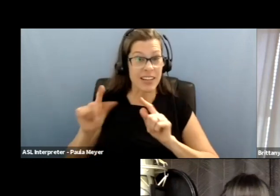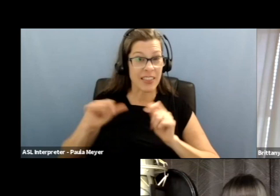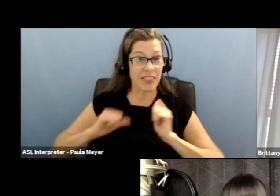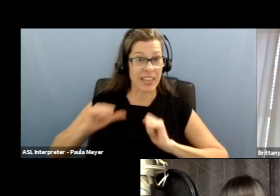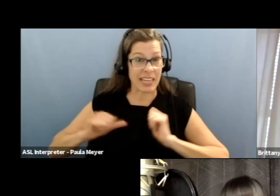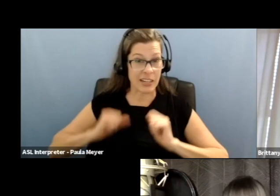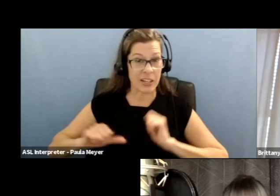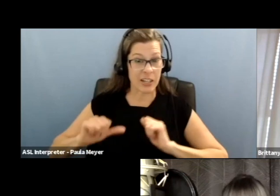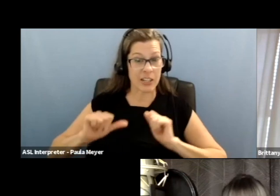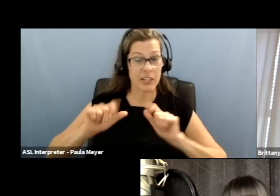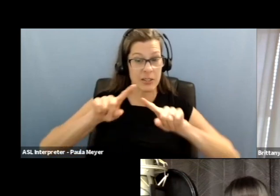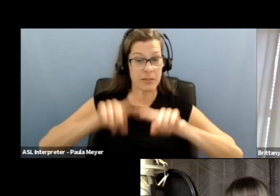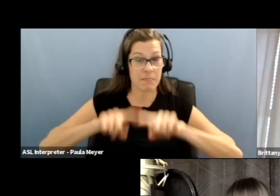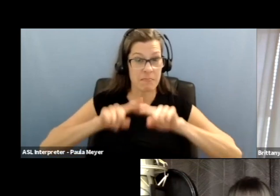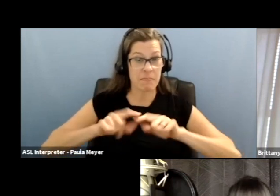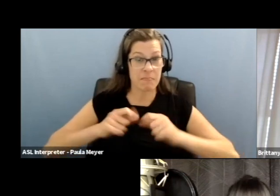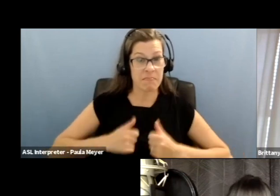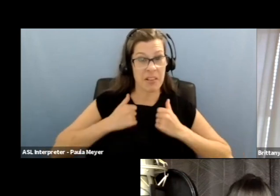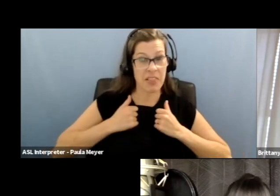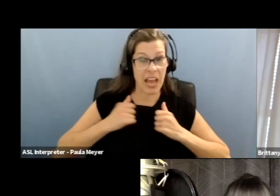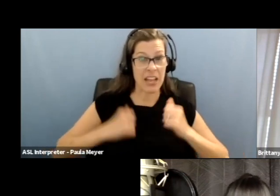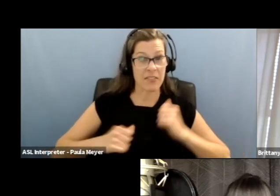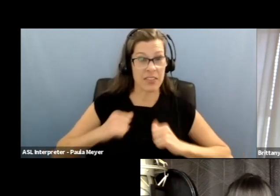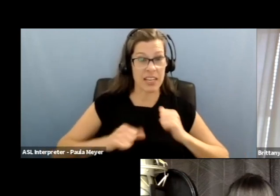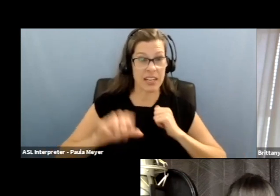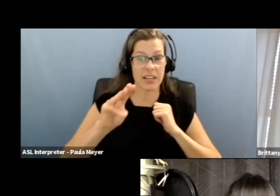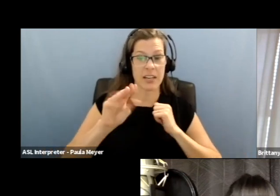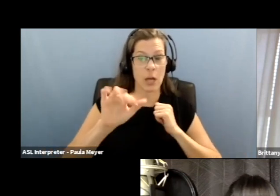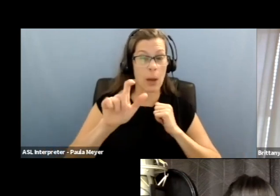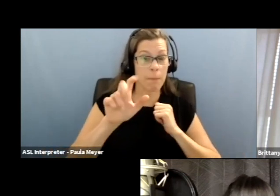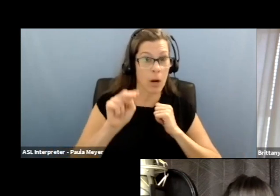like with live theater, Martin Wilde is another describer in Chicago.